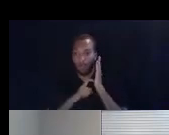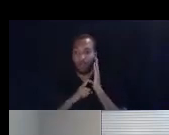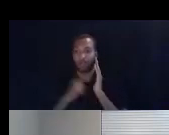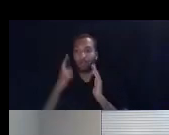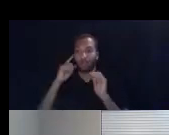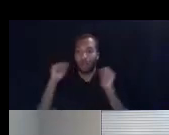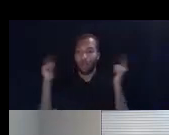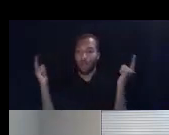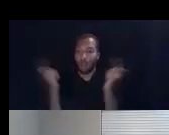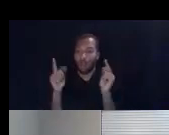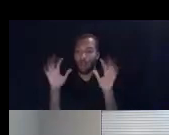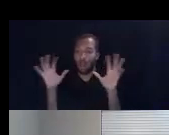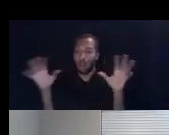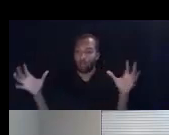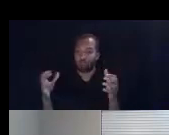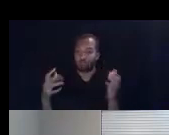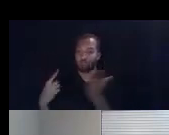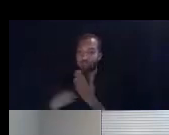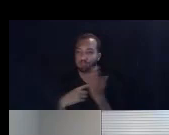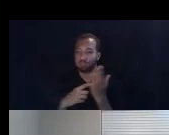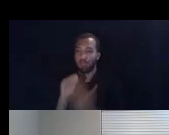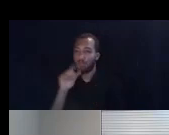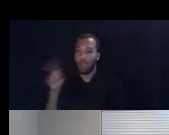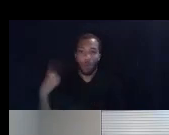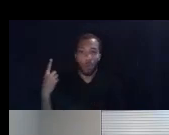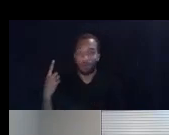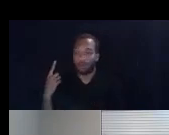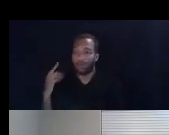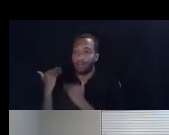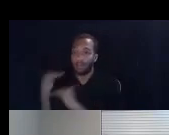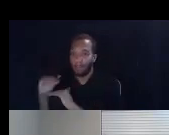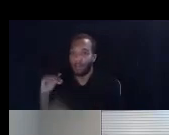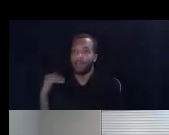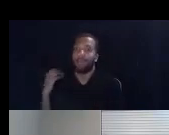with not only the other coordinated care organization Trillium,